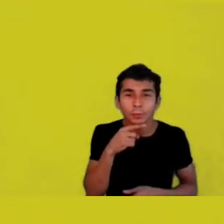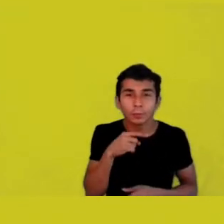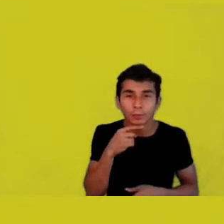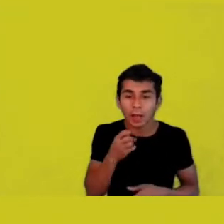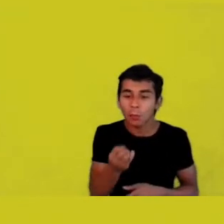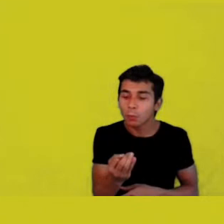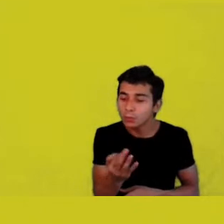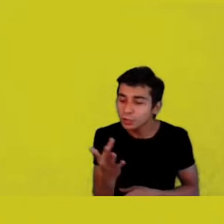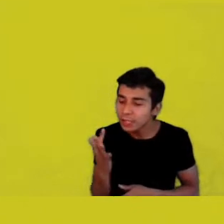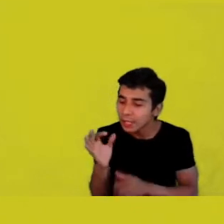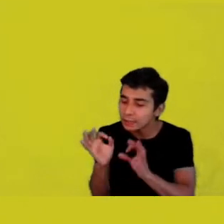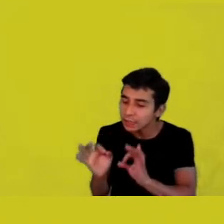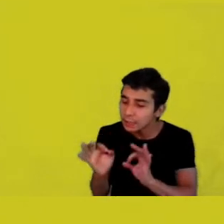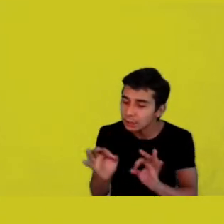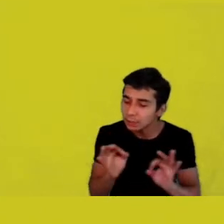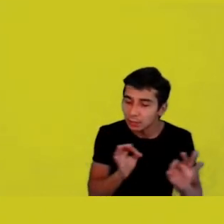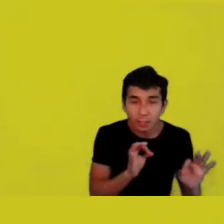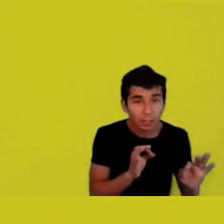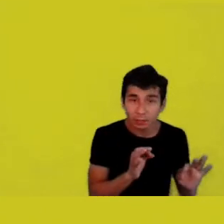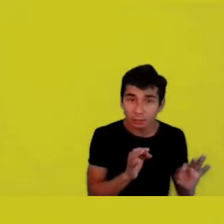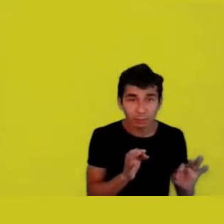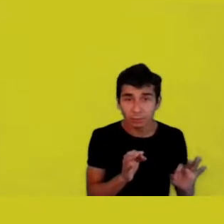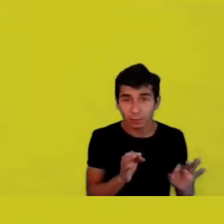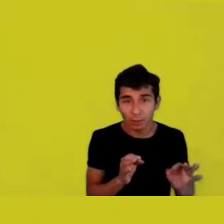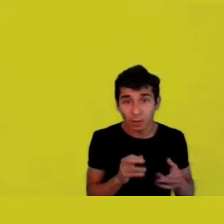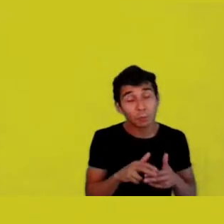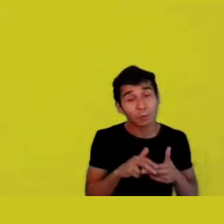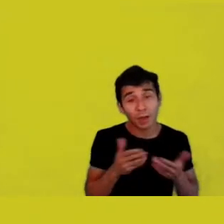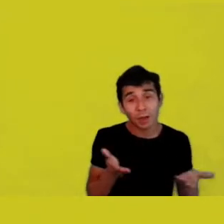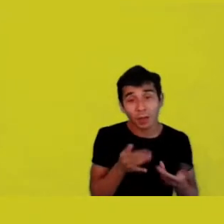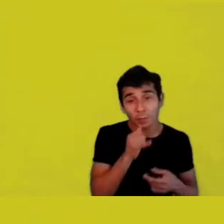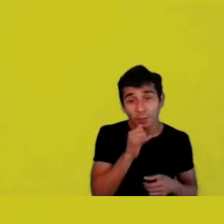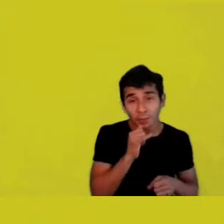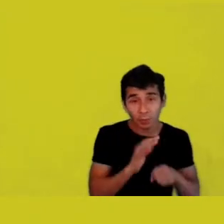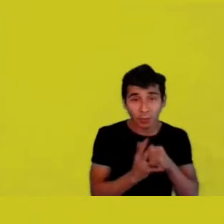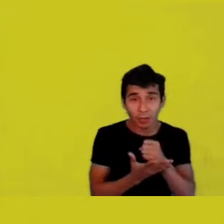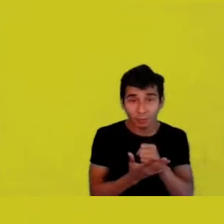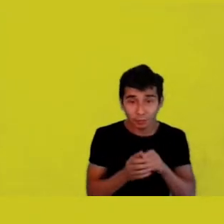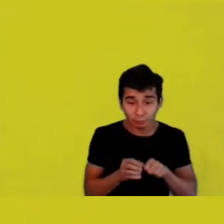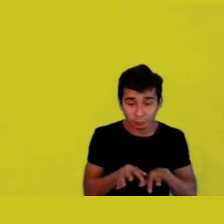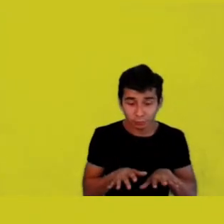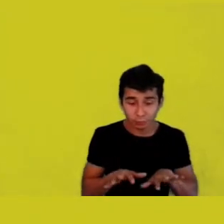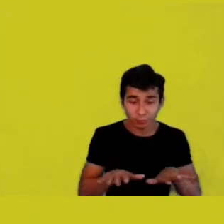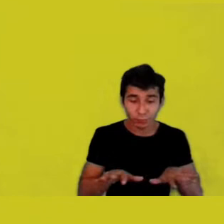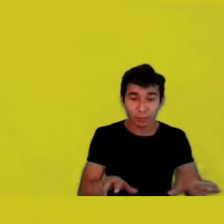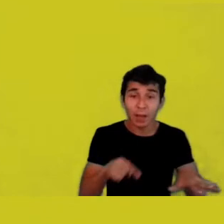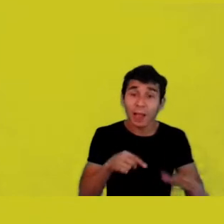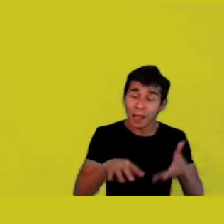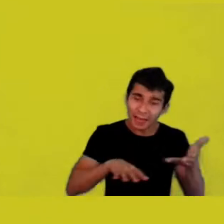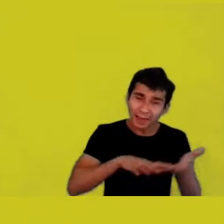The pandemic is the victory of an unregulated chaos, what’s happening now with everyone.